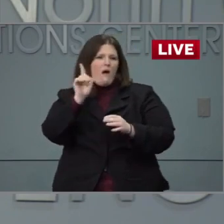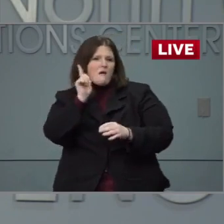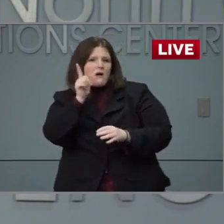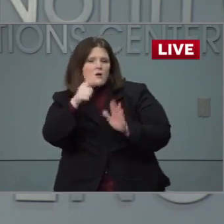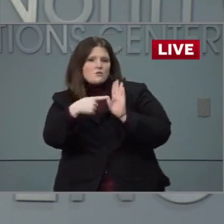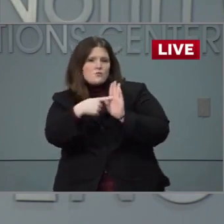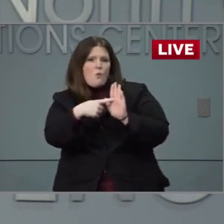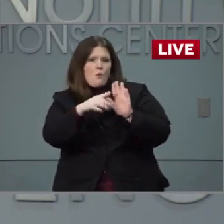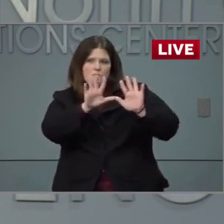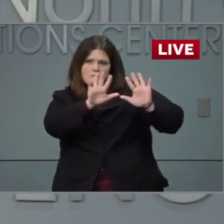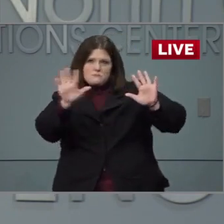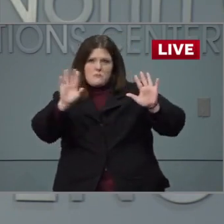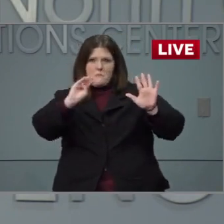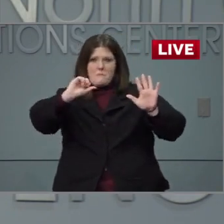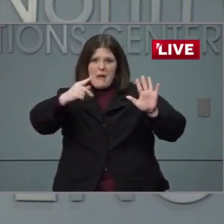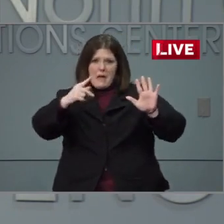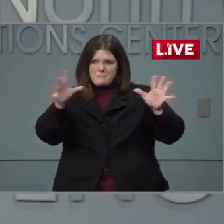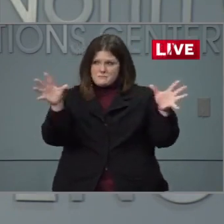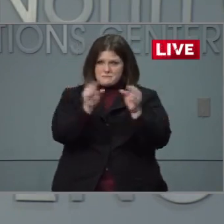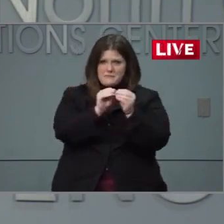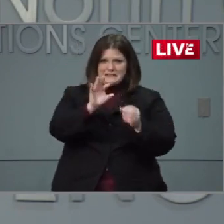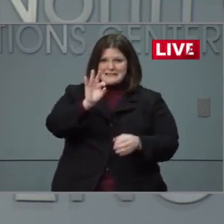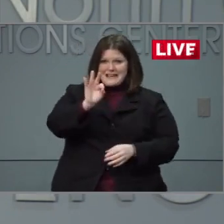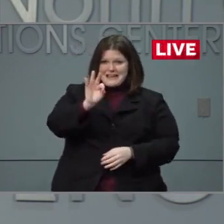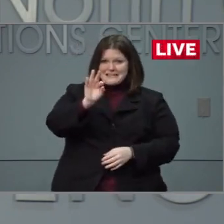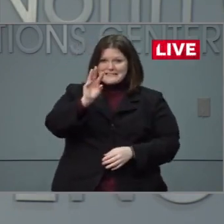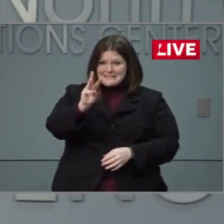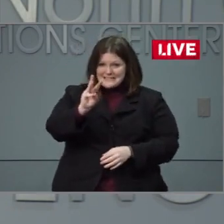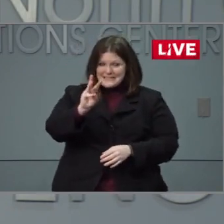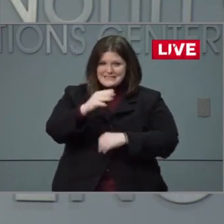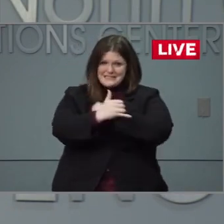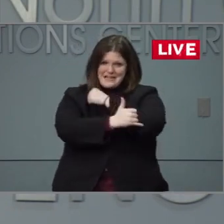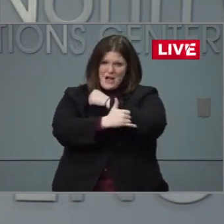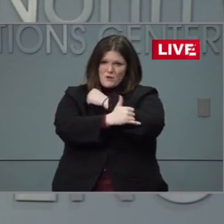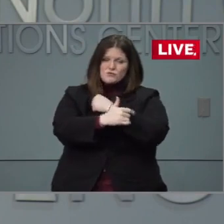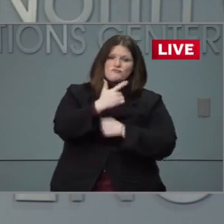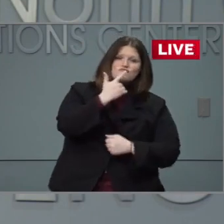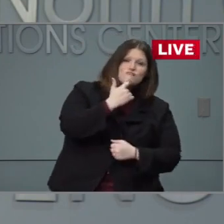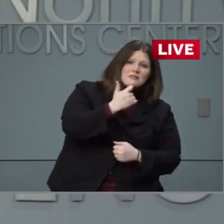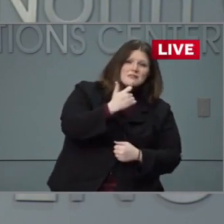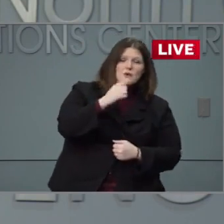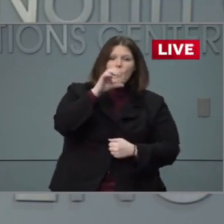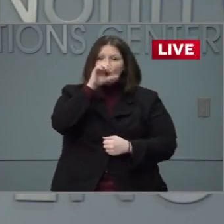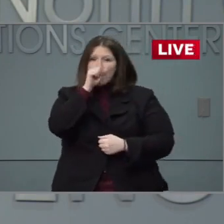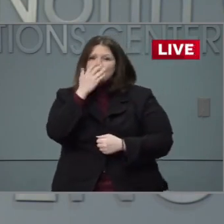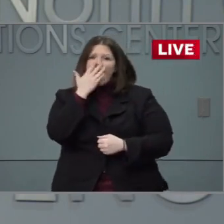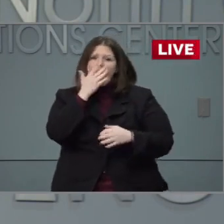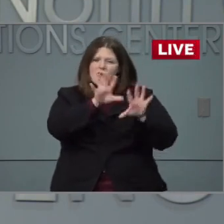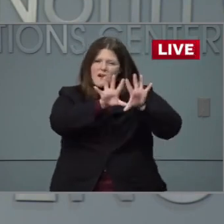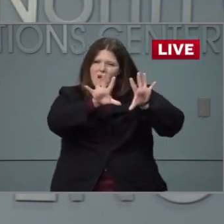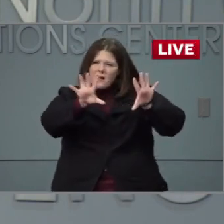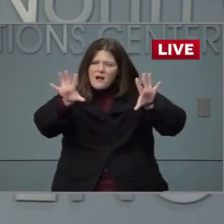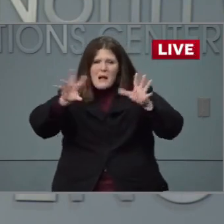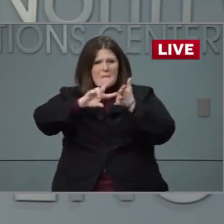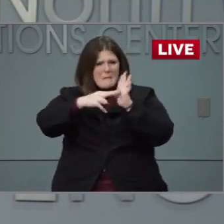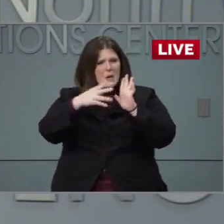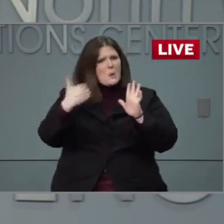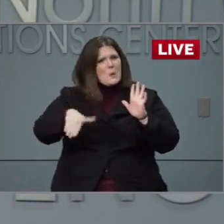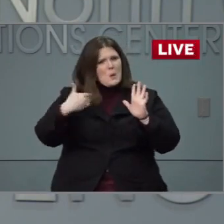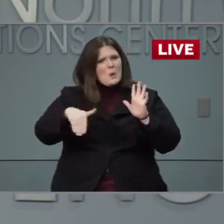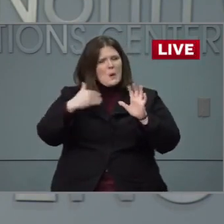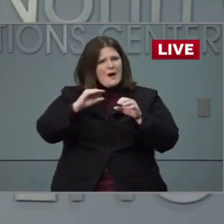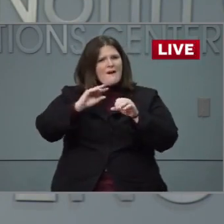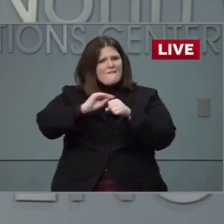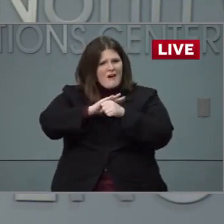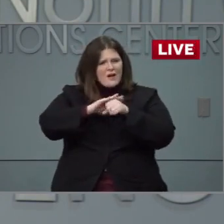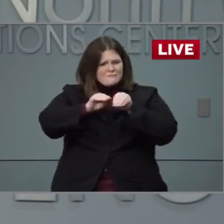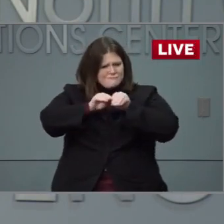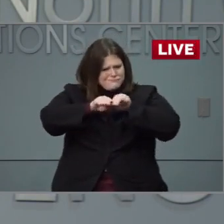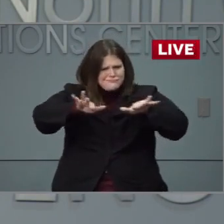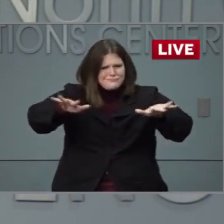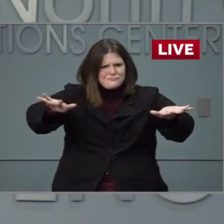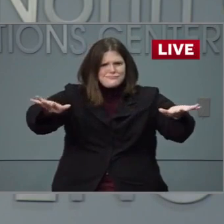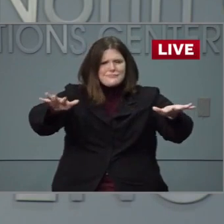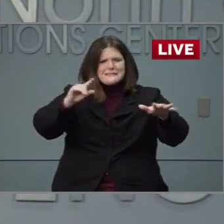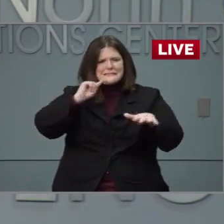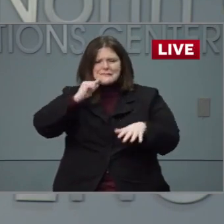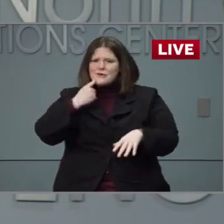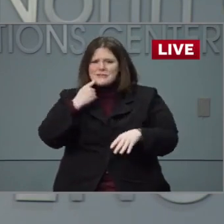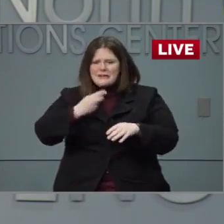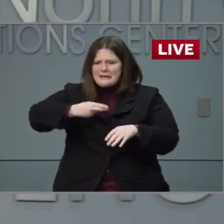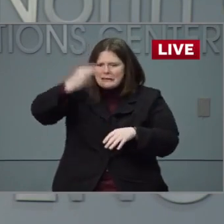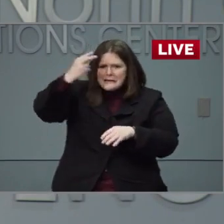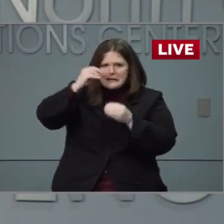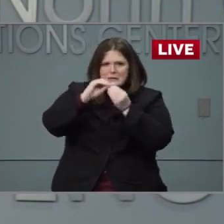AS SECOND MANDY COHEN WILL SHOW, 96 COUNTIES ARE NOW LABELED AS RED OR ORANGE MEANING CRITICAL OR SUBSTANTIAL VIRUS SPREAD.